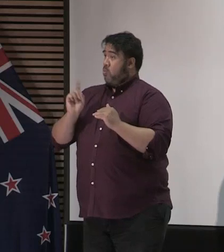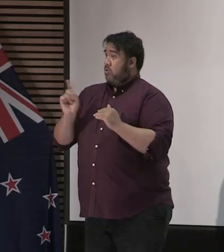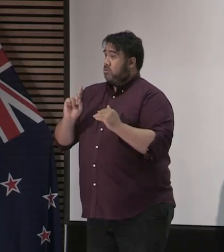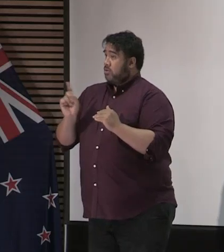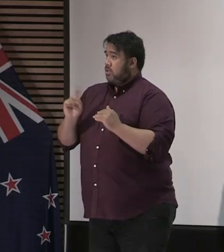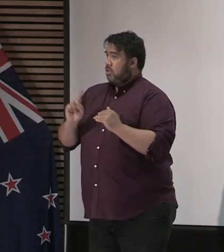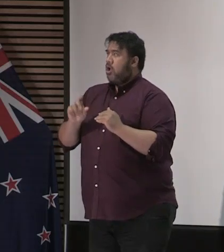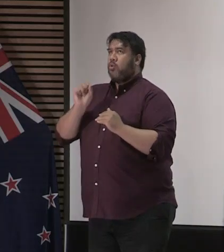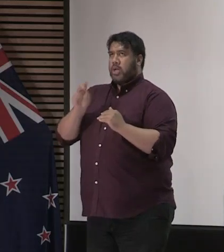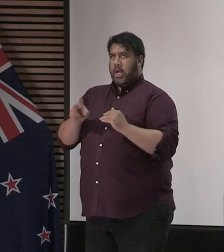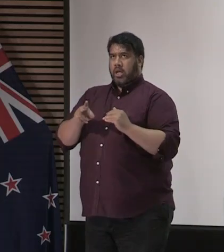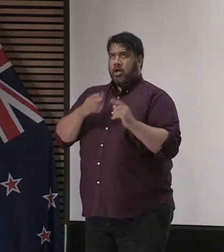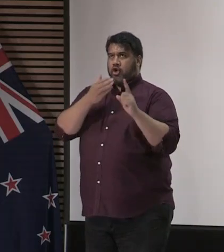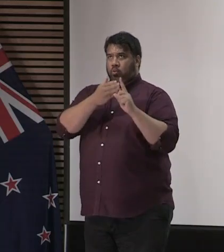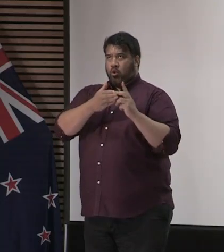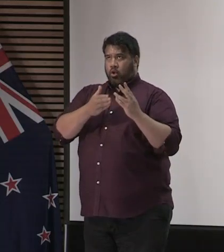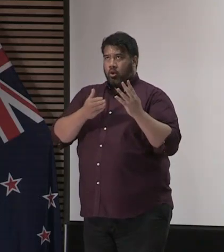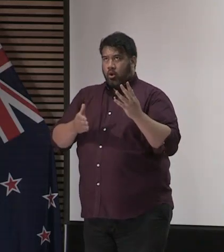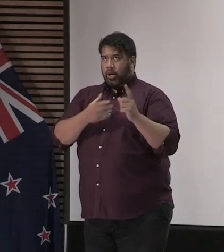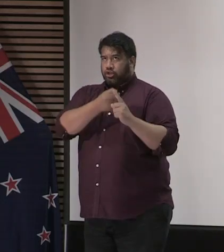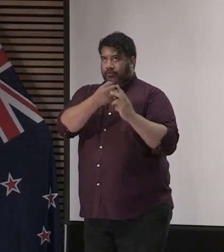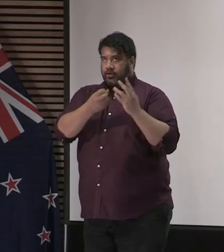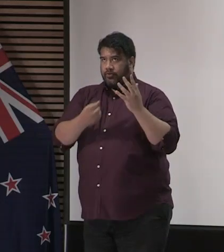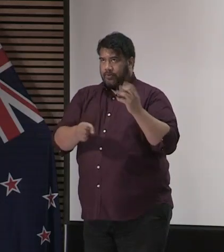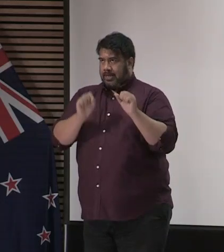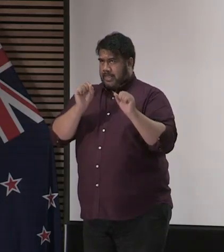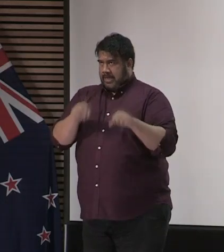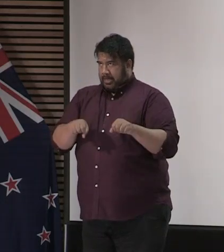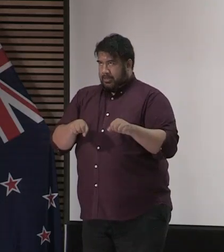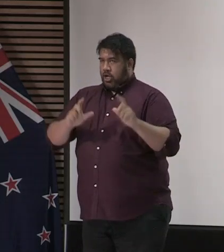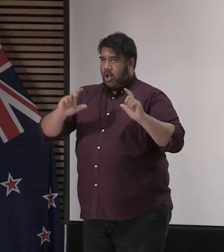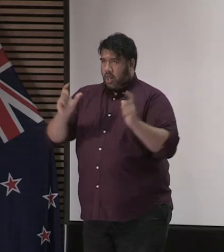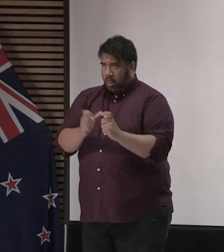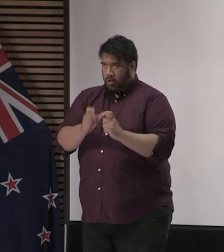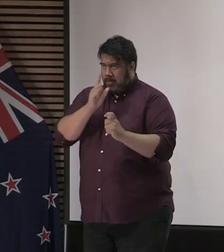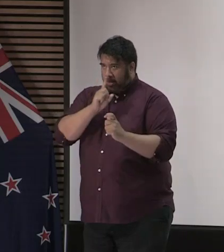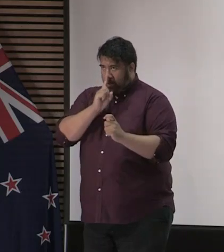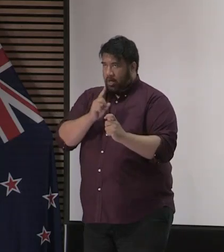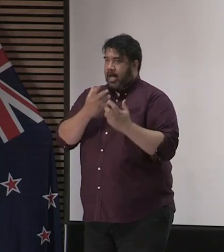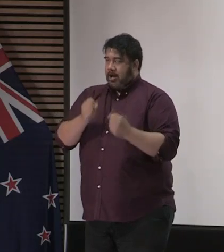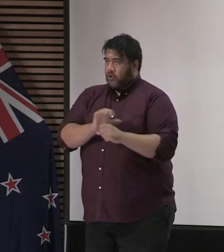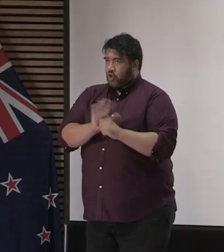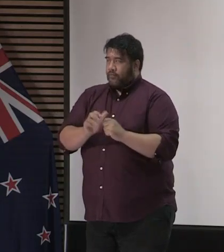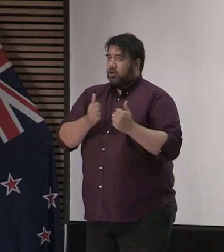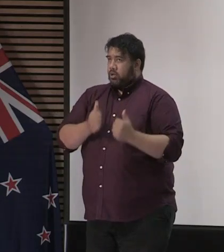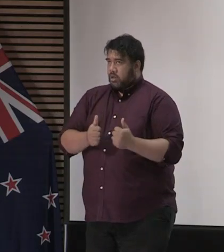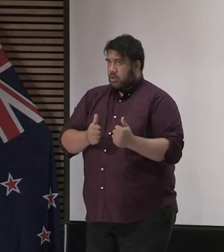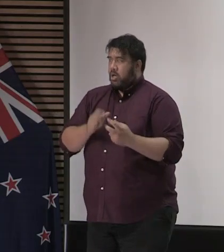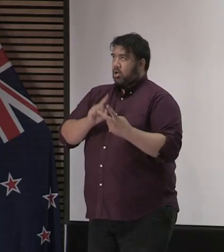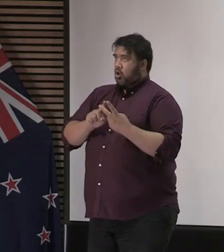the key pieces of information behind the decision to move out of Alert Level 4 was yet we have achieved what we set